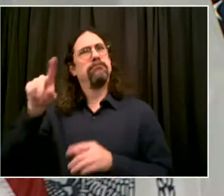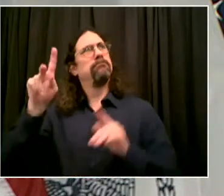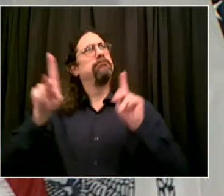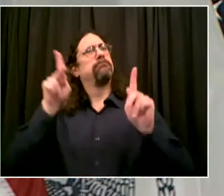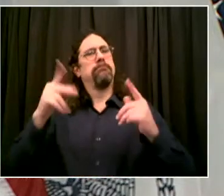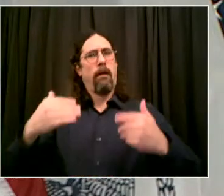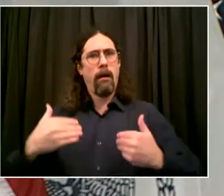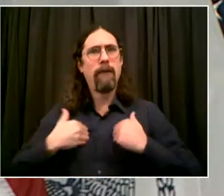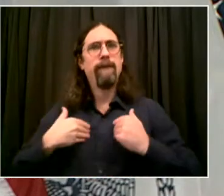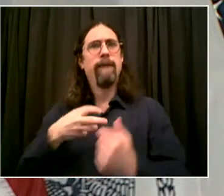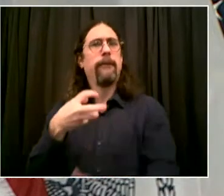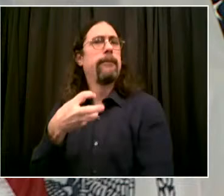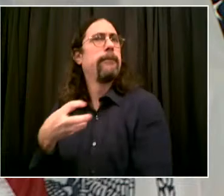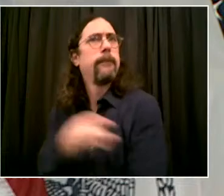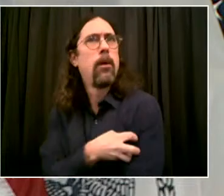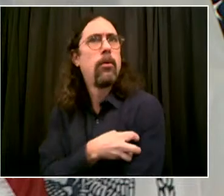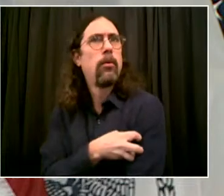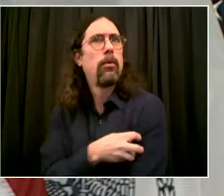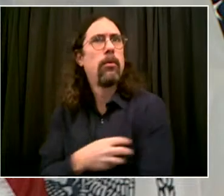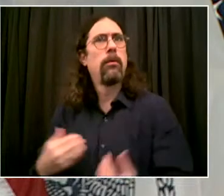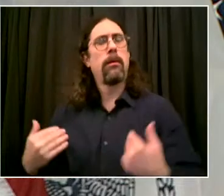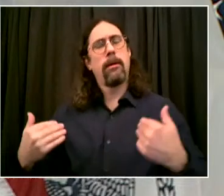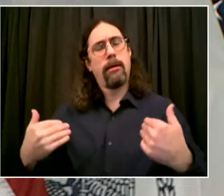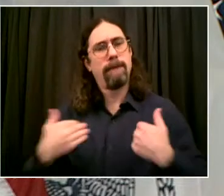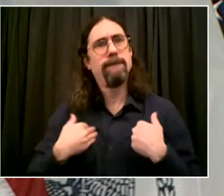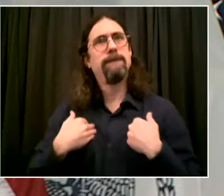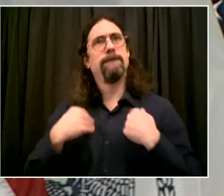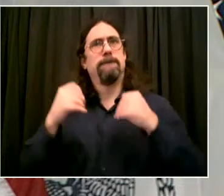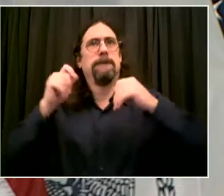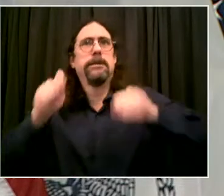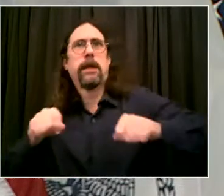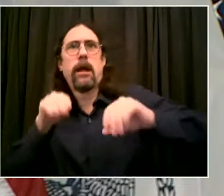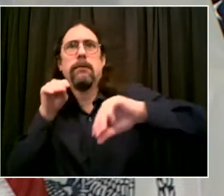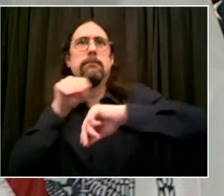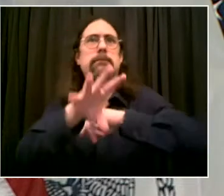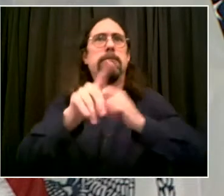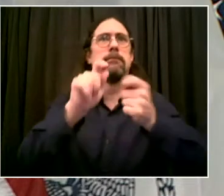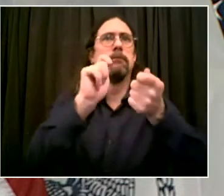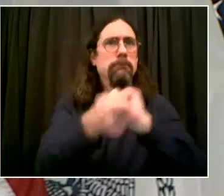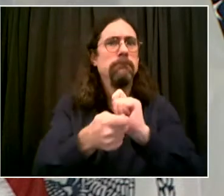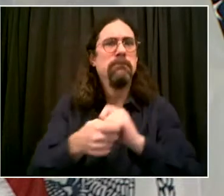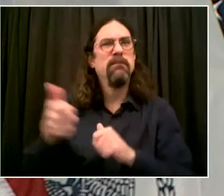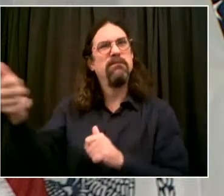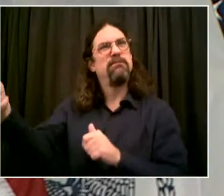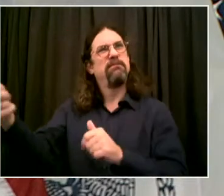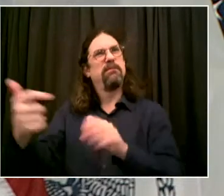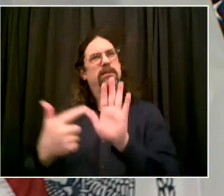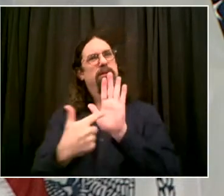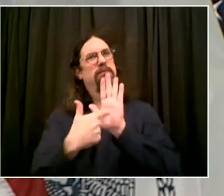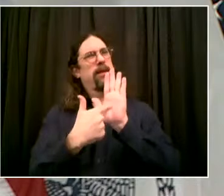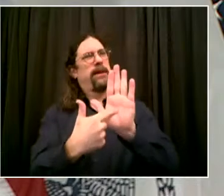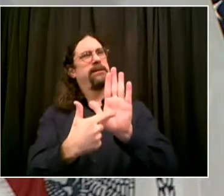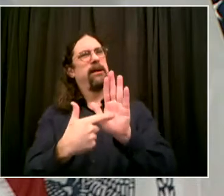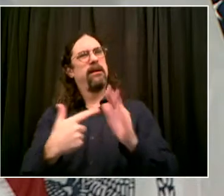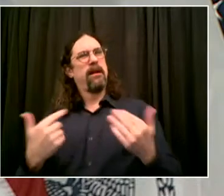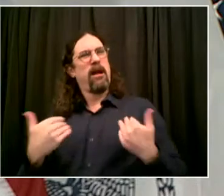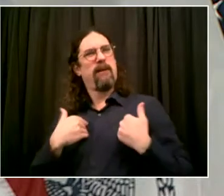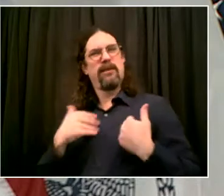GRASSROOTS, SO